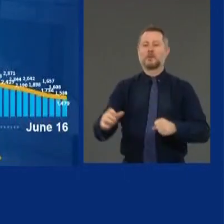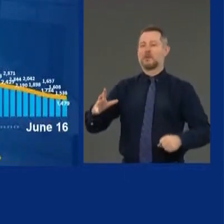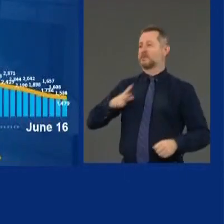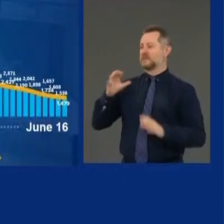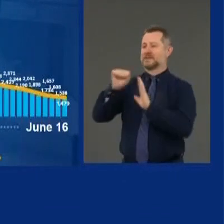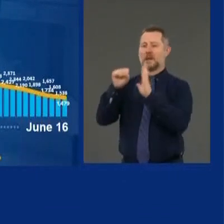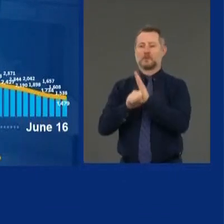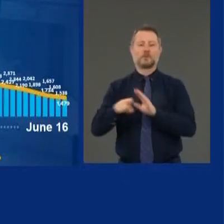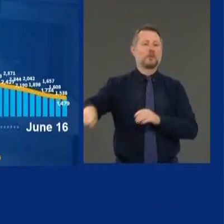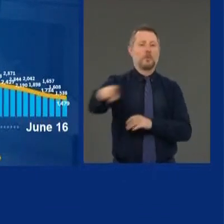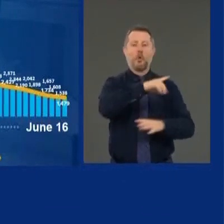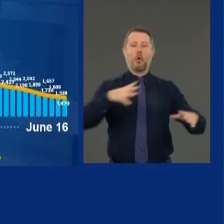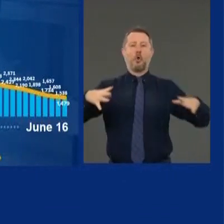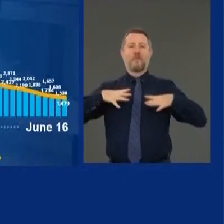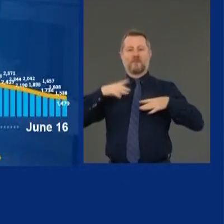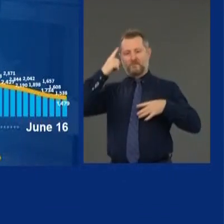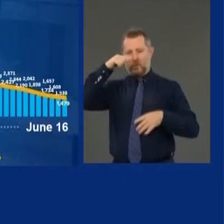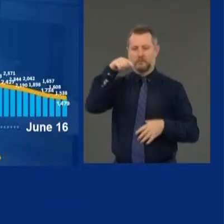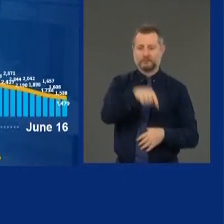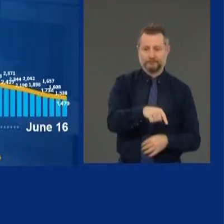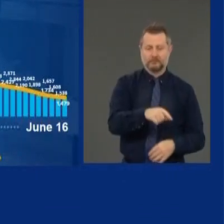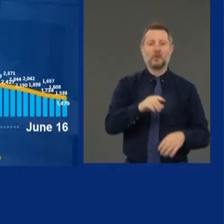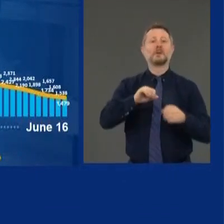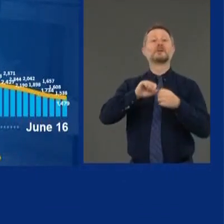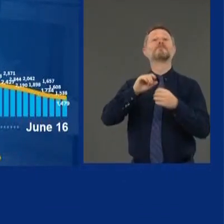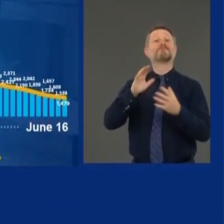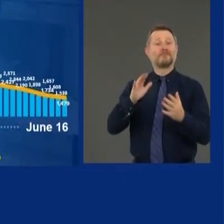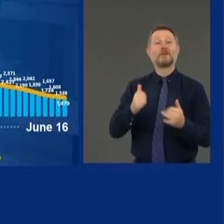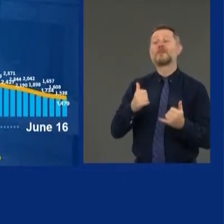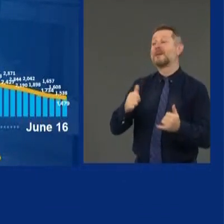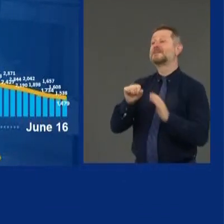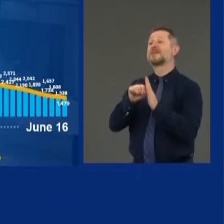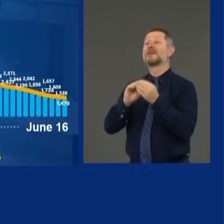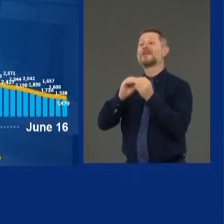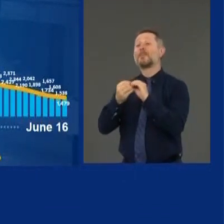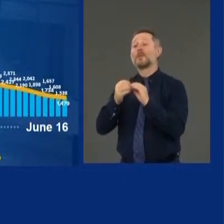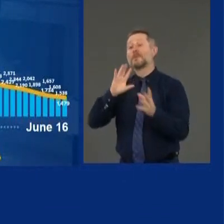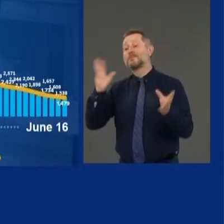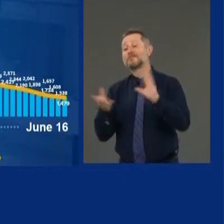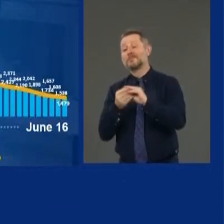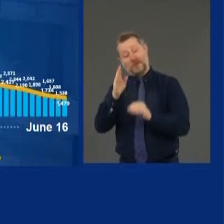ON THE REOPENING, WE CONTINUE TO